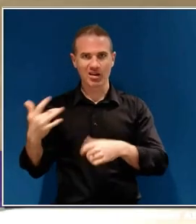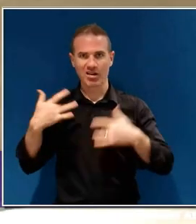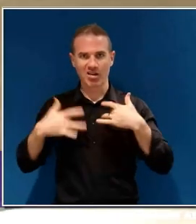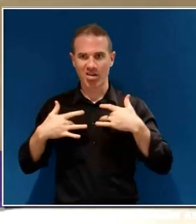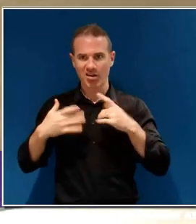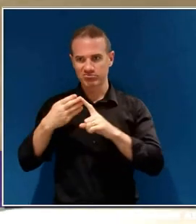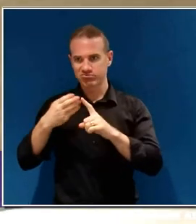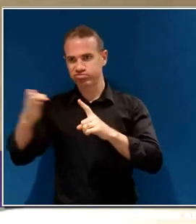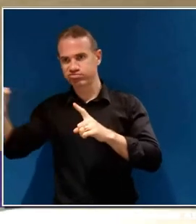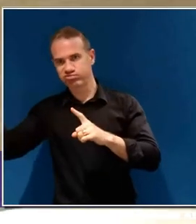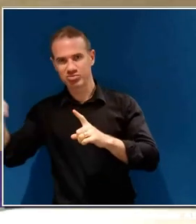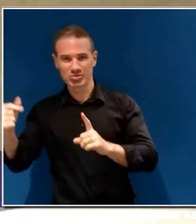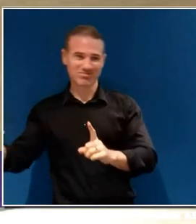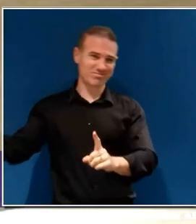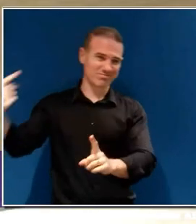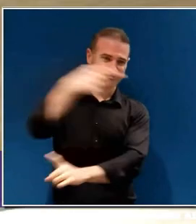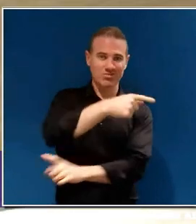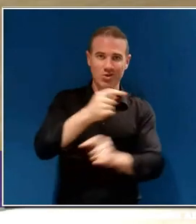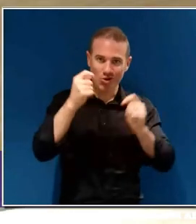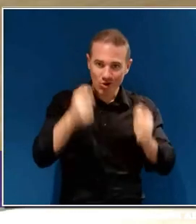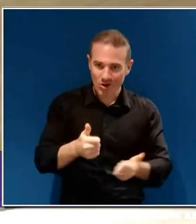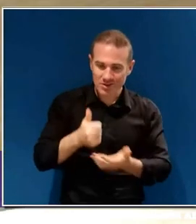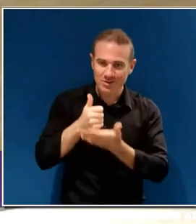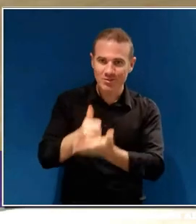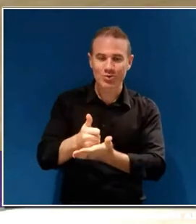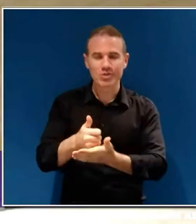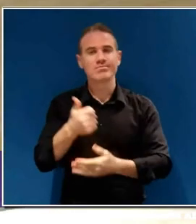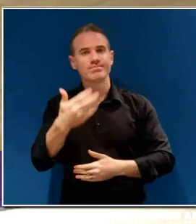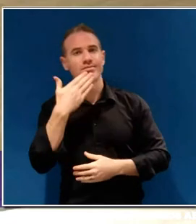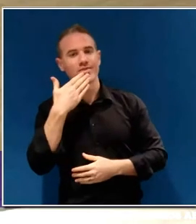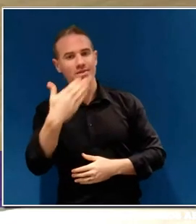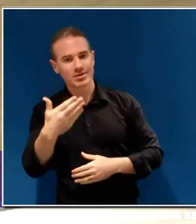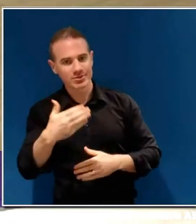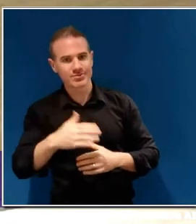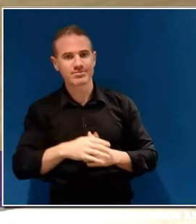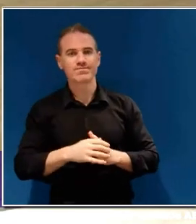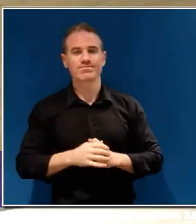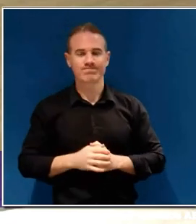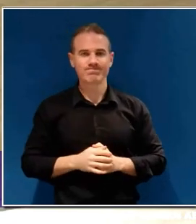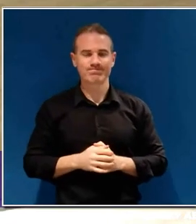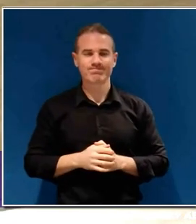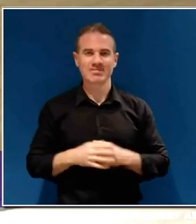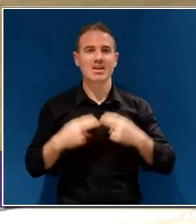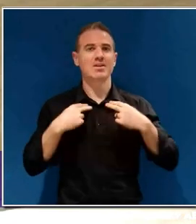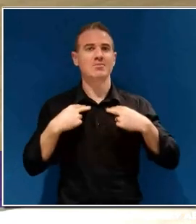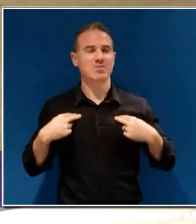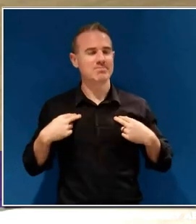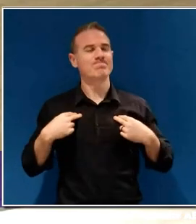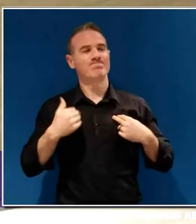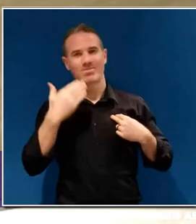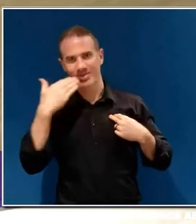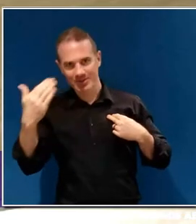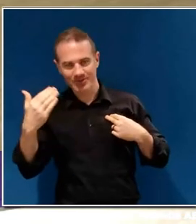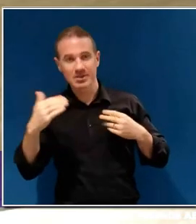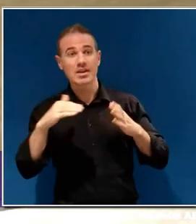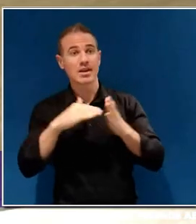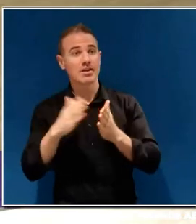Professor Graham, I'm going to take you to row 41 which is about teacher workload.